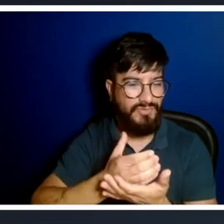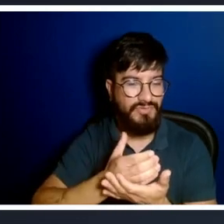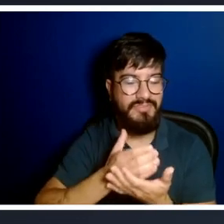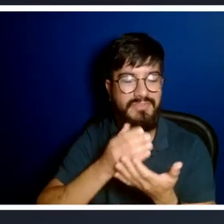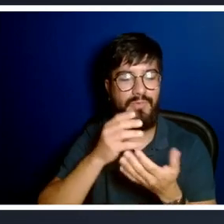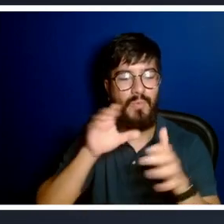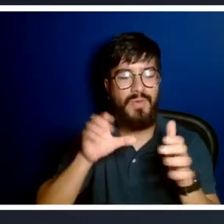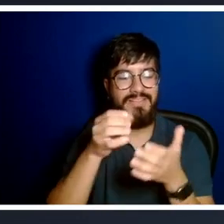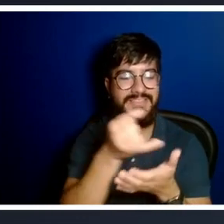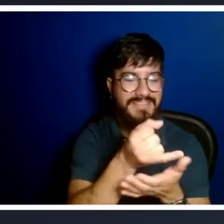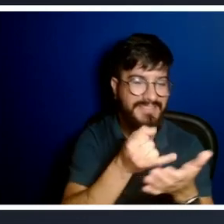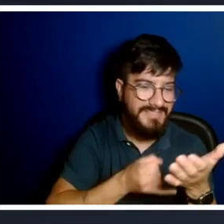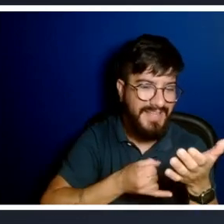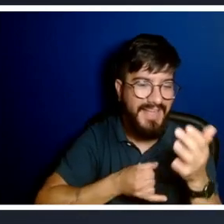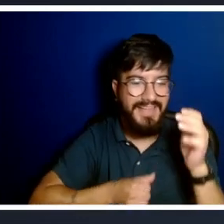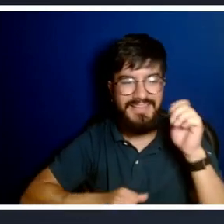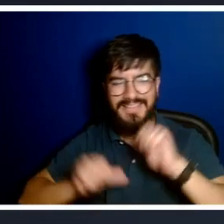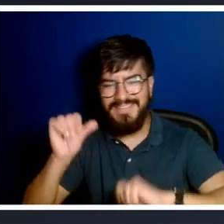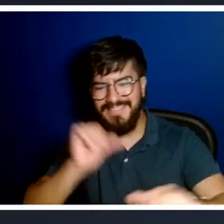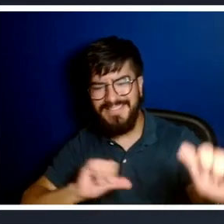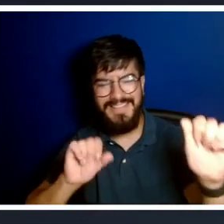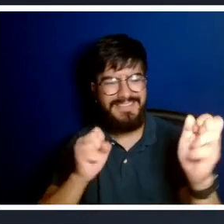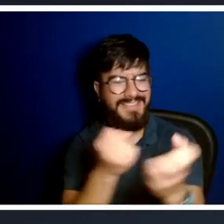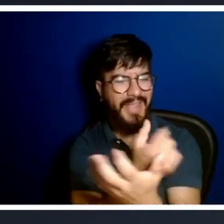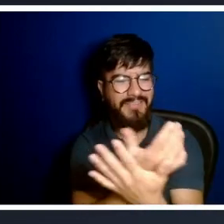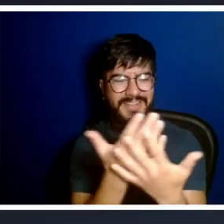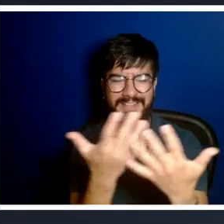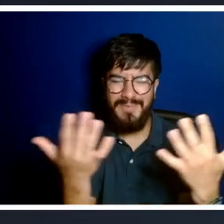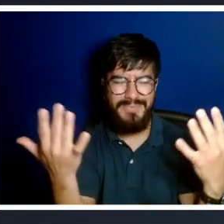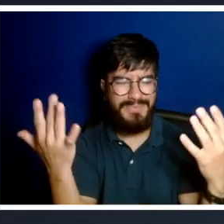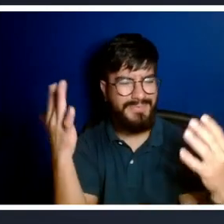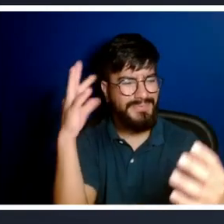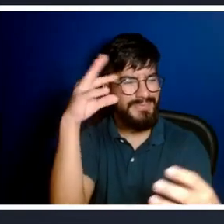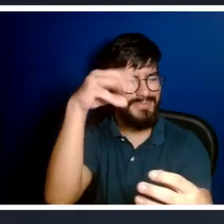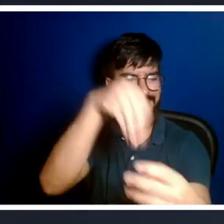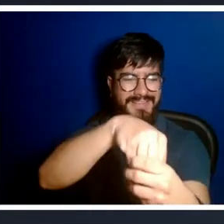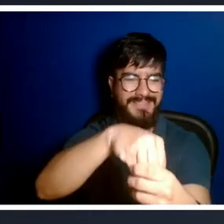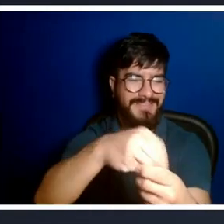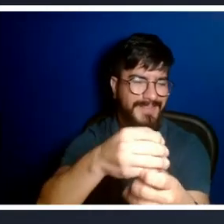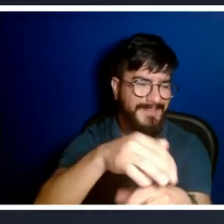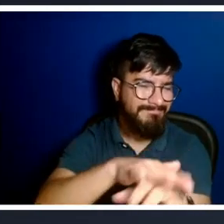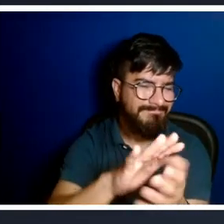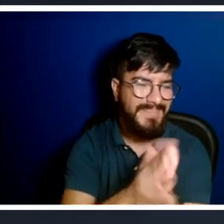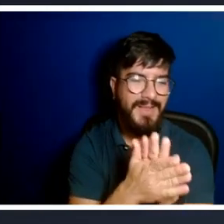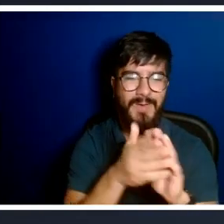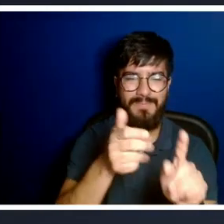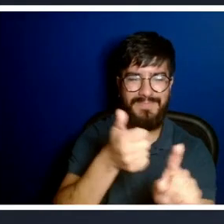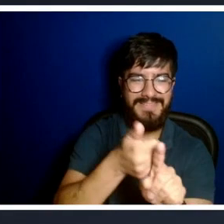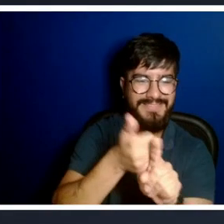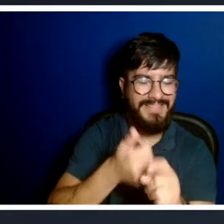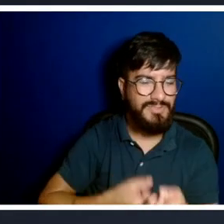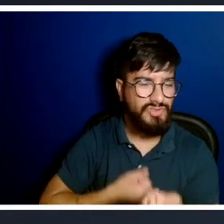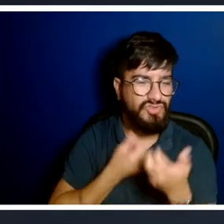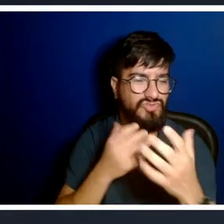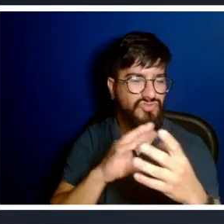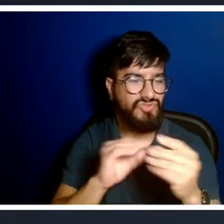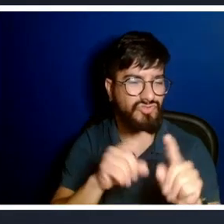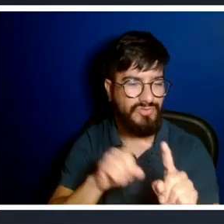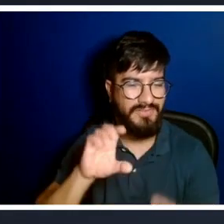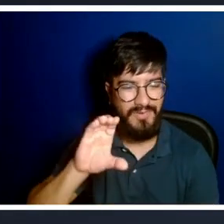and literature, all together to tell Clark's inspirational story. Next slide, please.